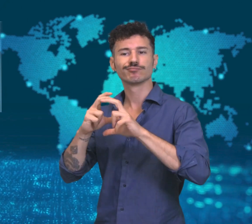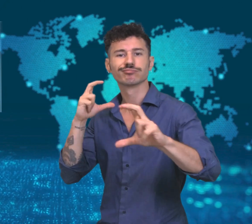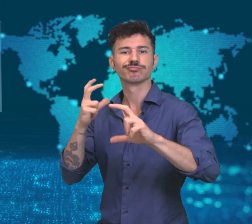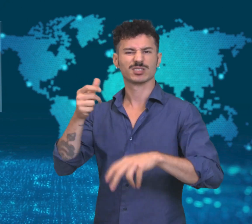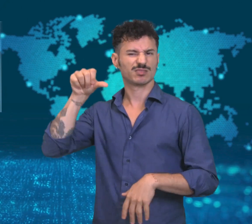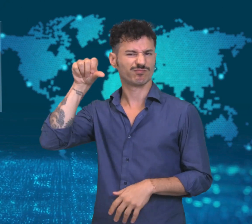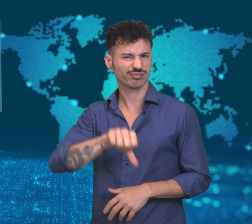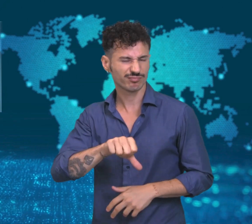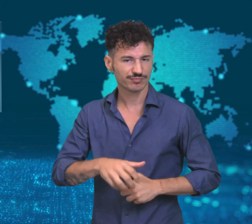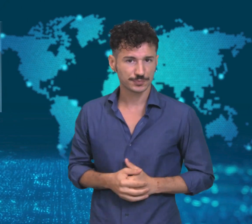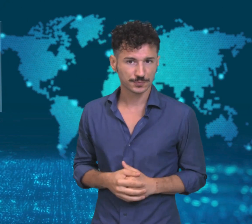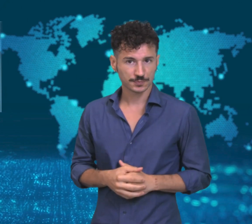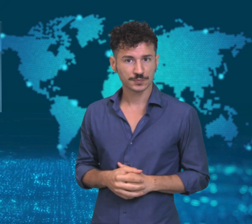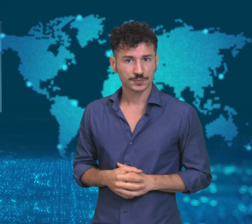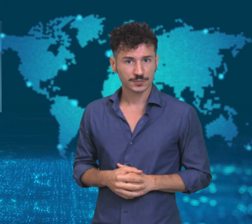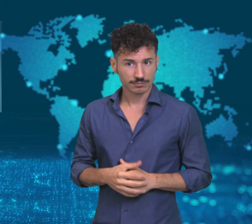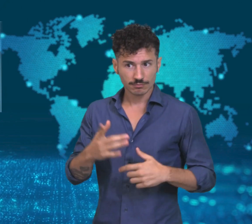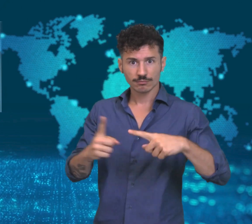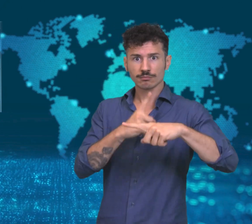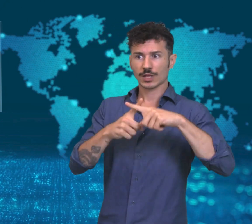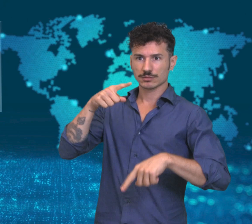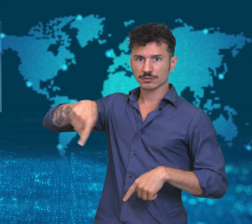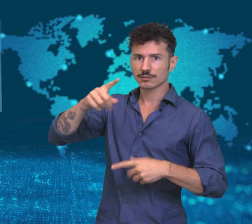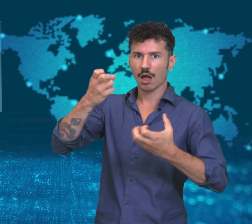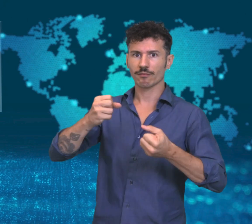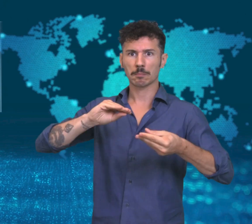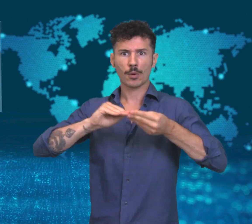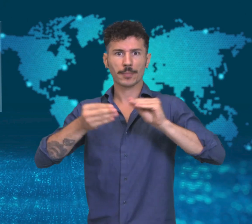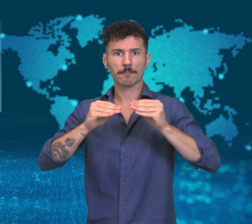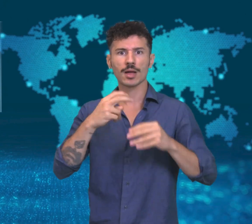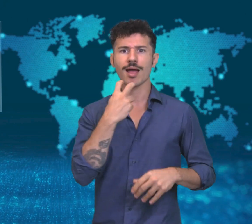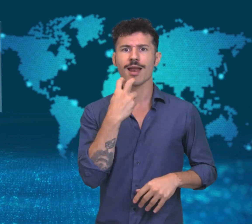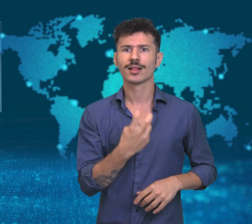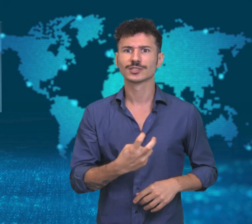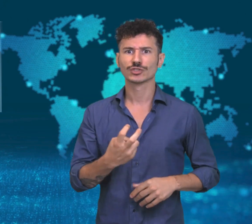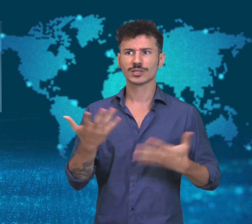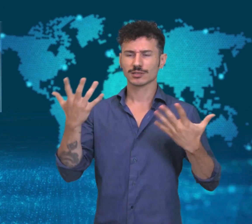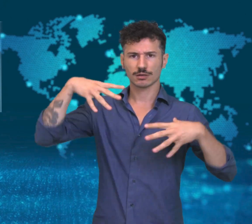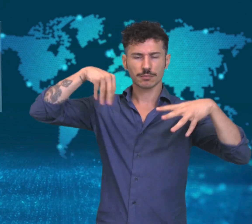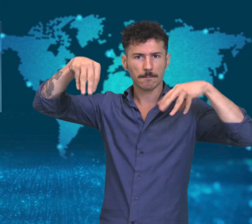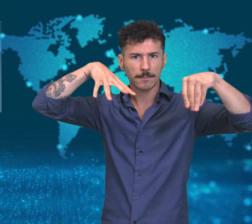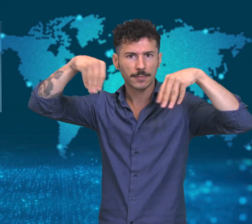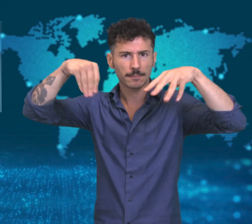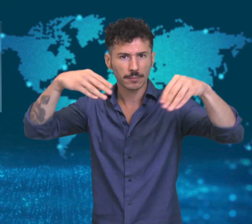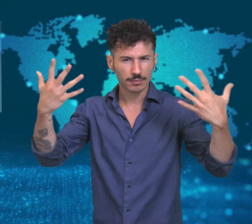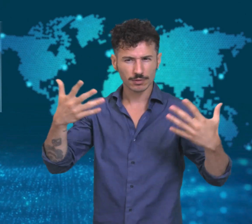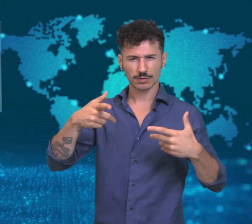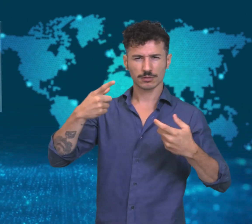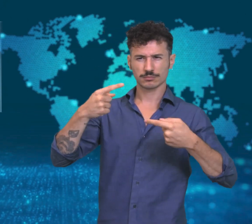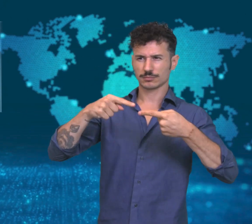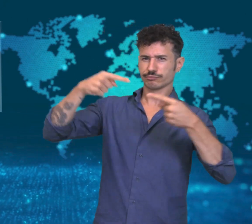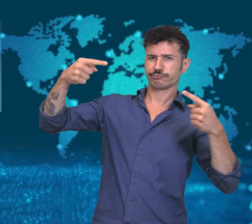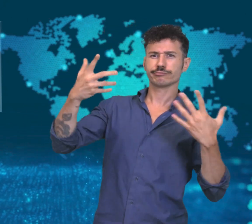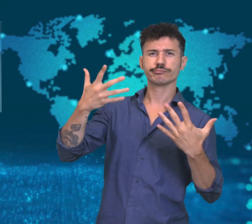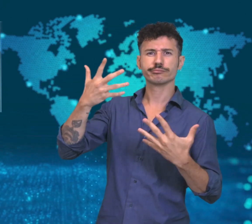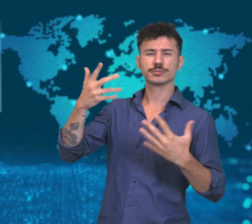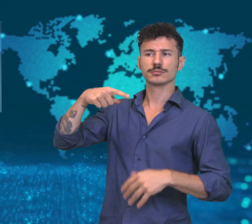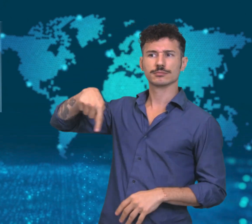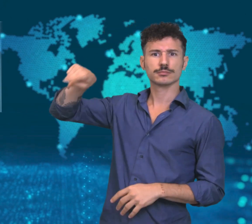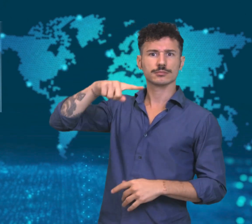The lack of electricity has worsened frustration as temperatures have